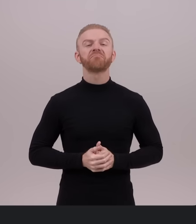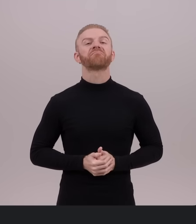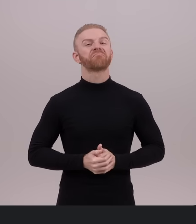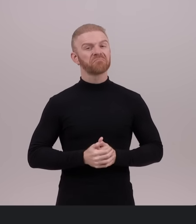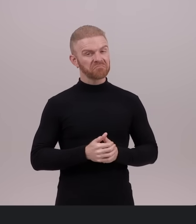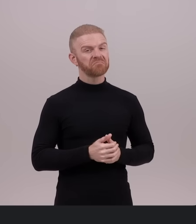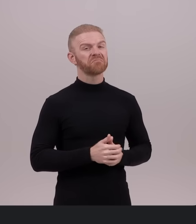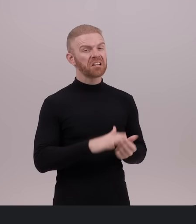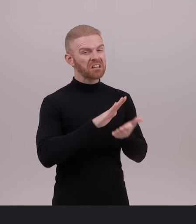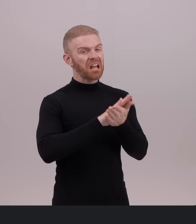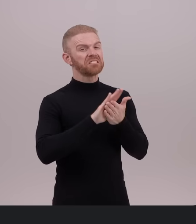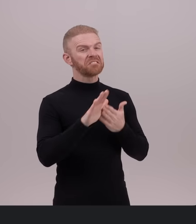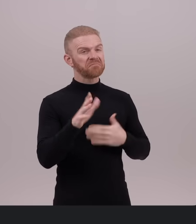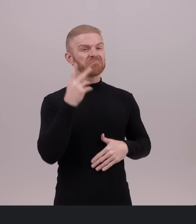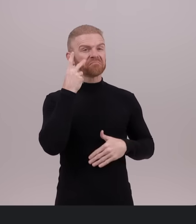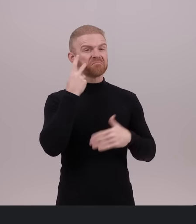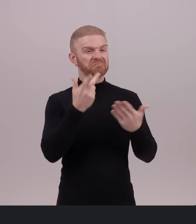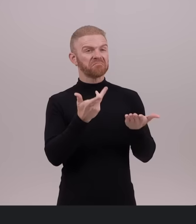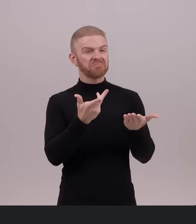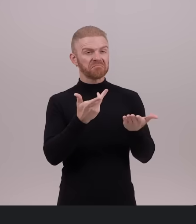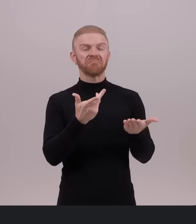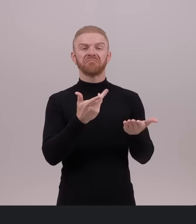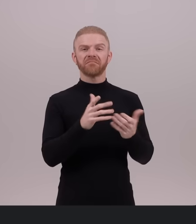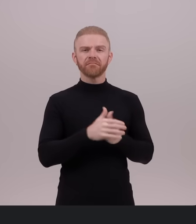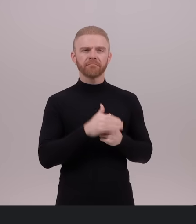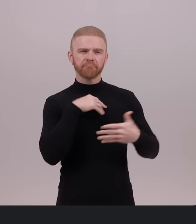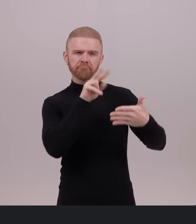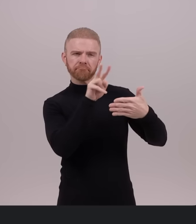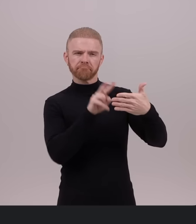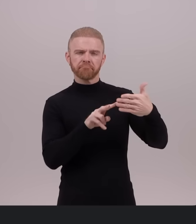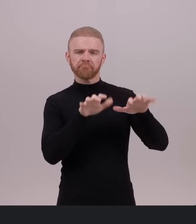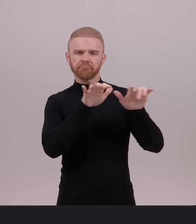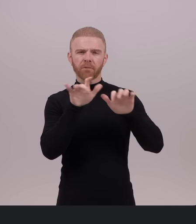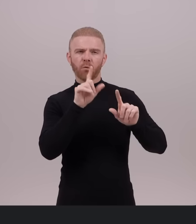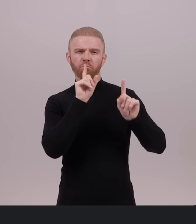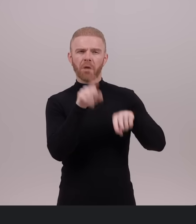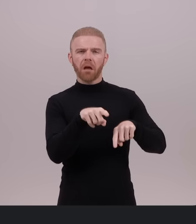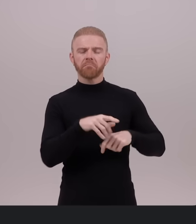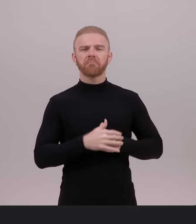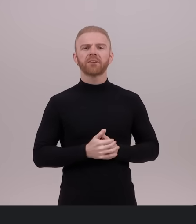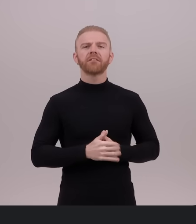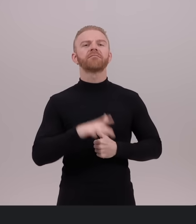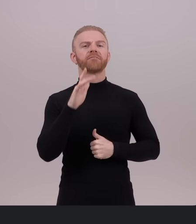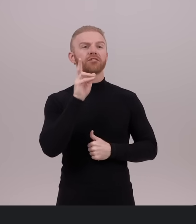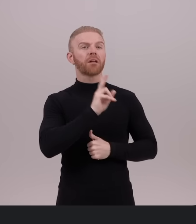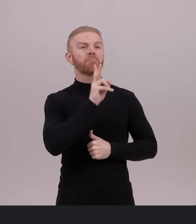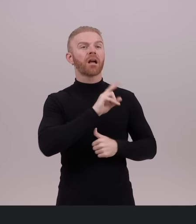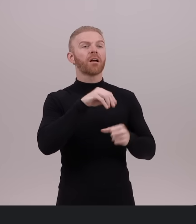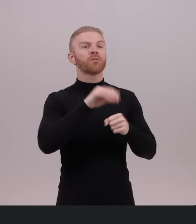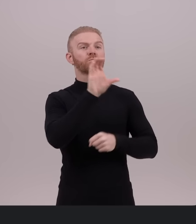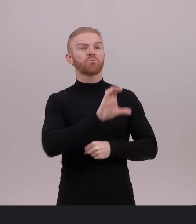I am briefly doublechecking the prompt, and here we go. So now in Gemini in Chrome creates an autobrowse plan